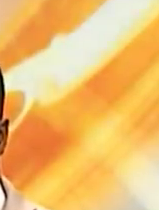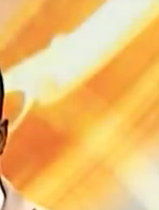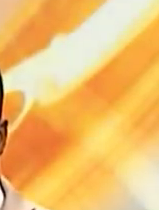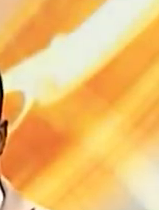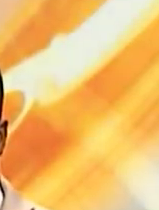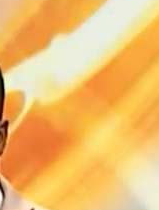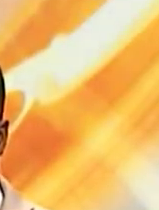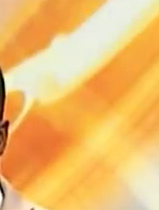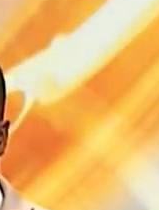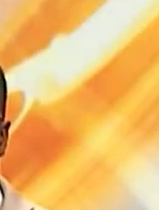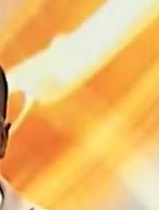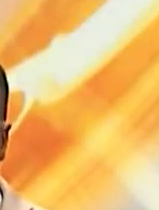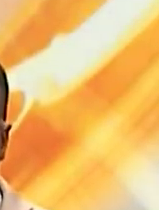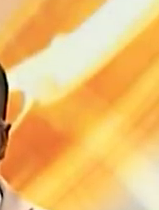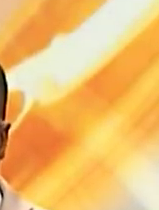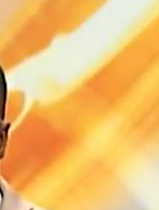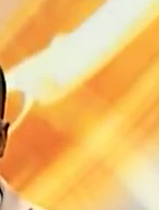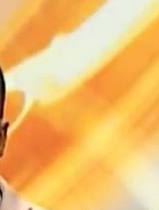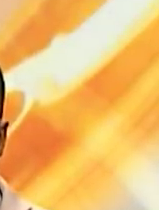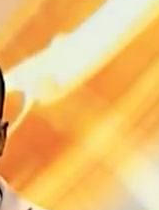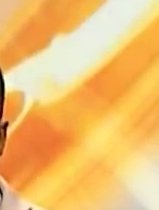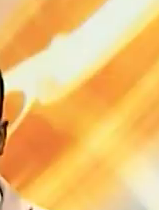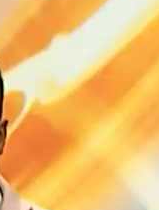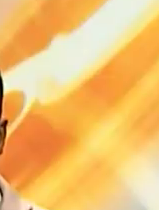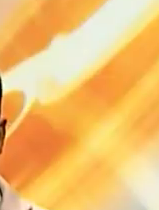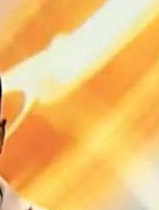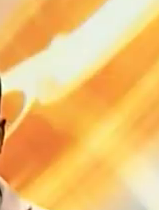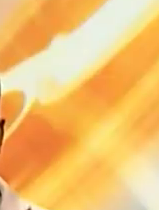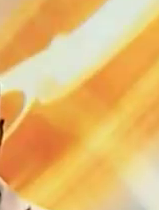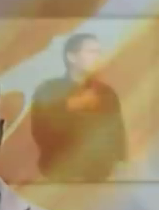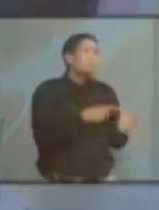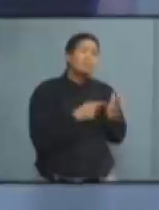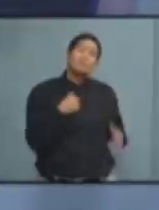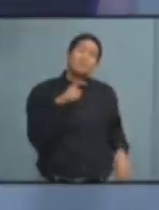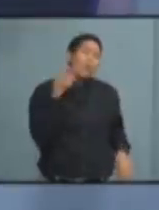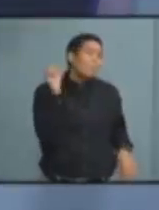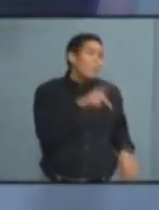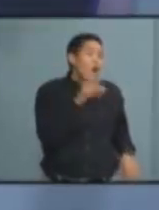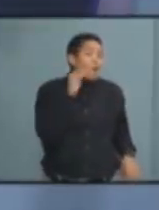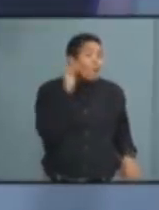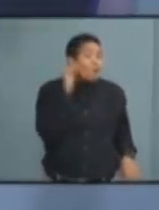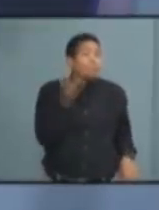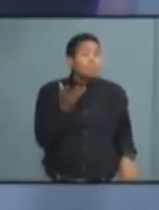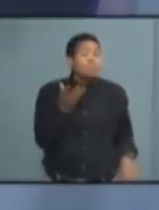the Prime Minister made this comment at a press conference on Wednesday that